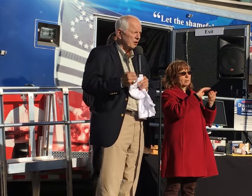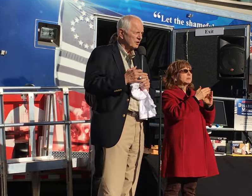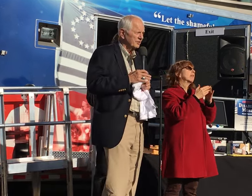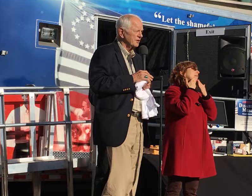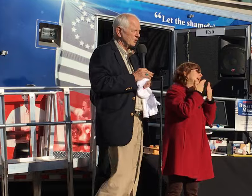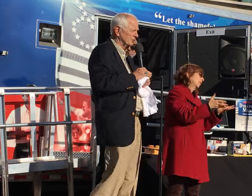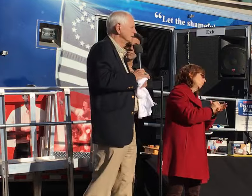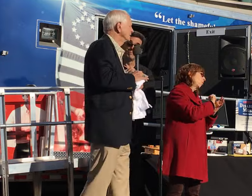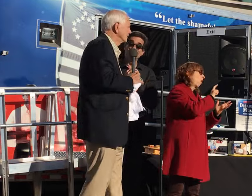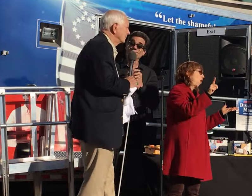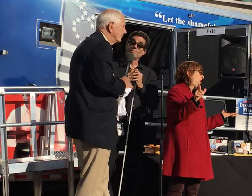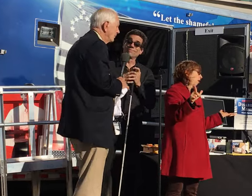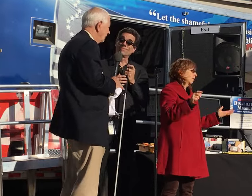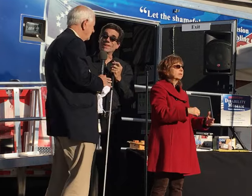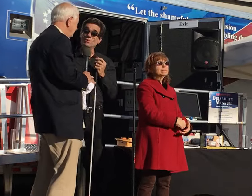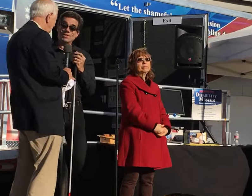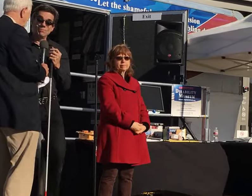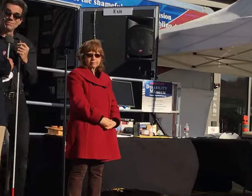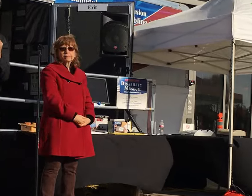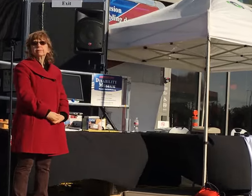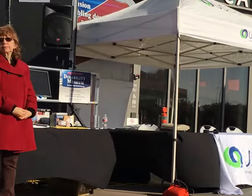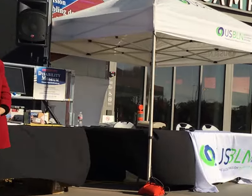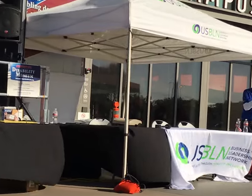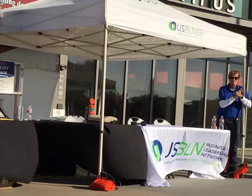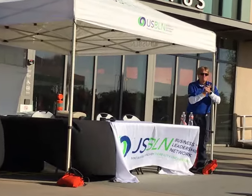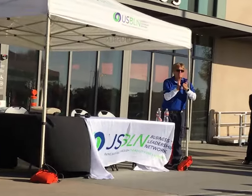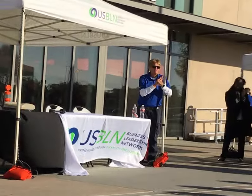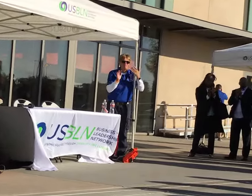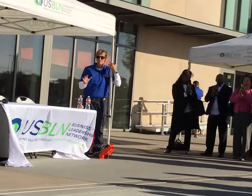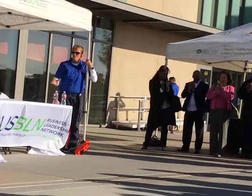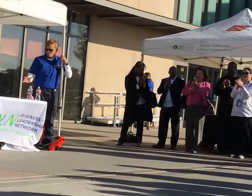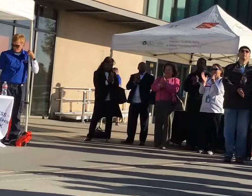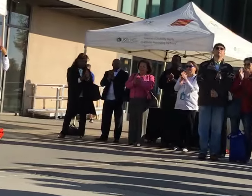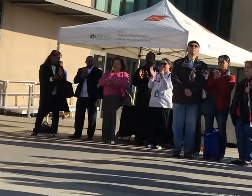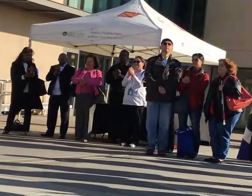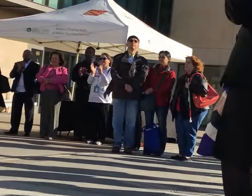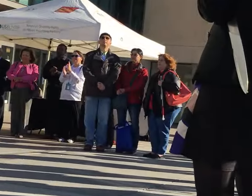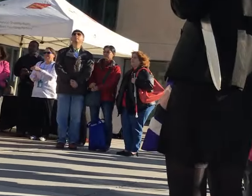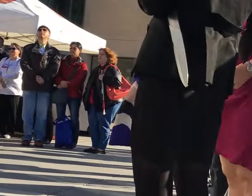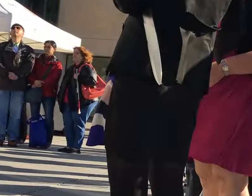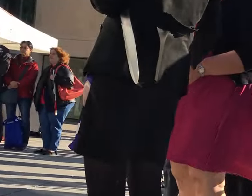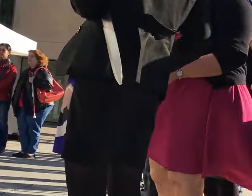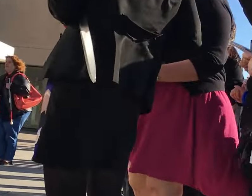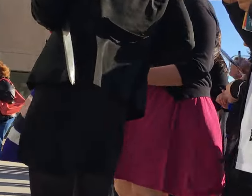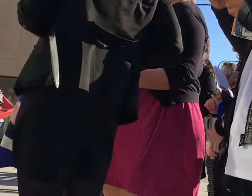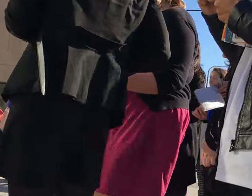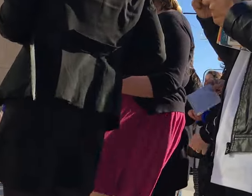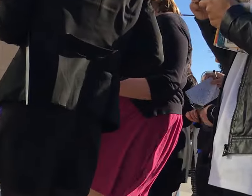you all thank you ( crowd claps).